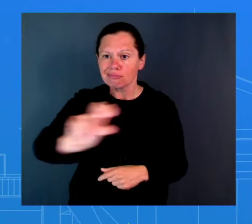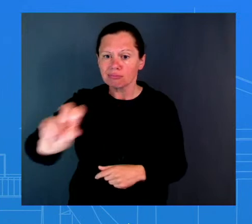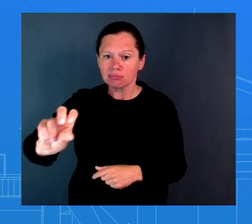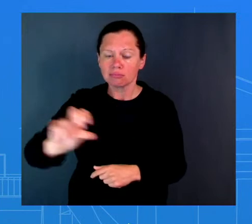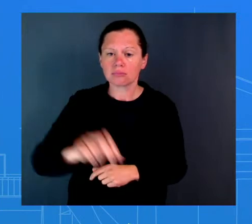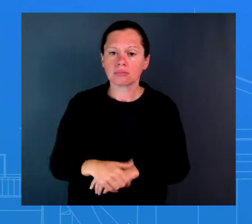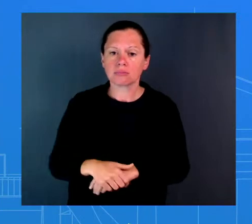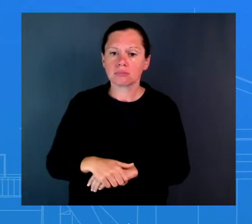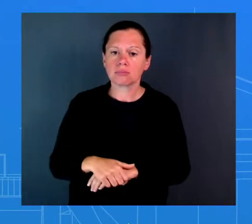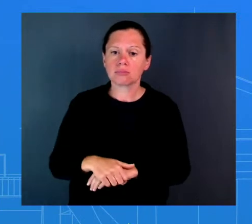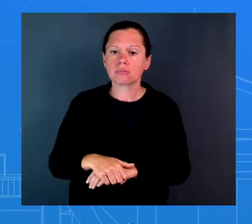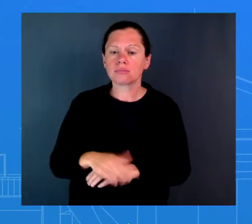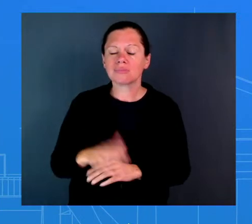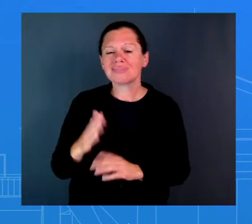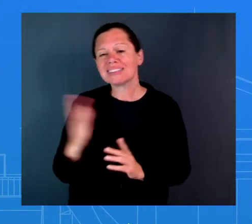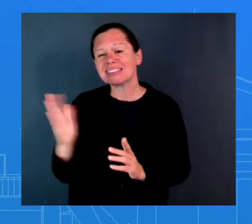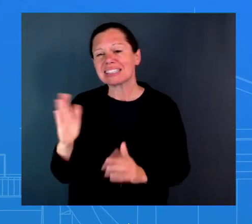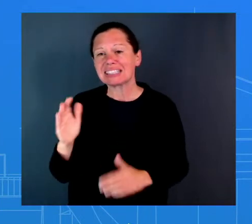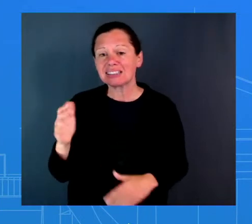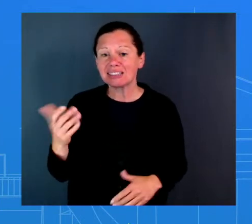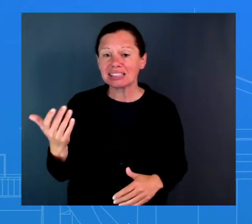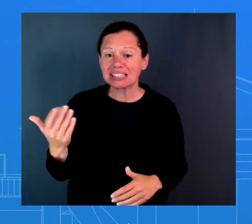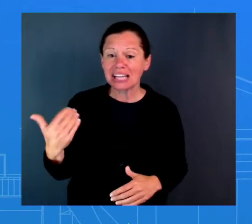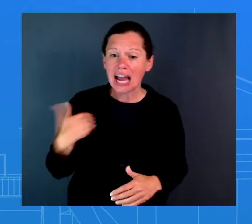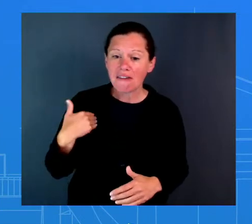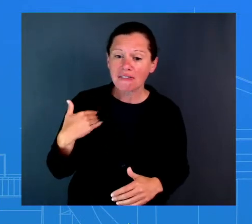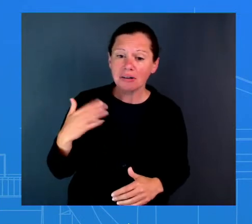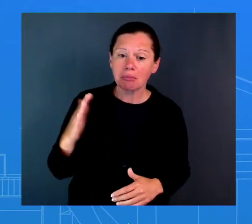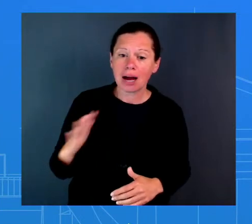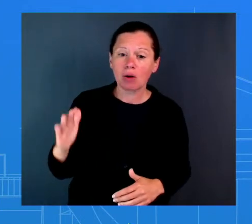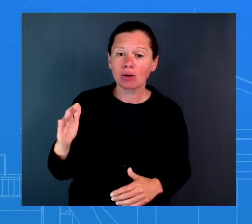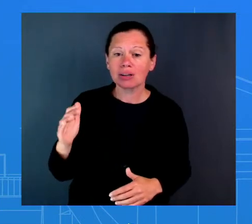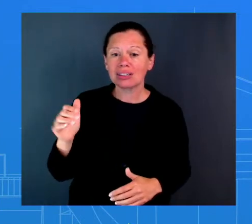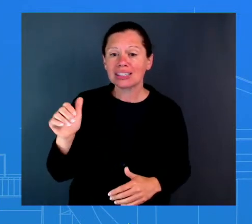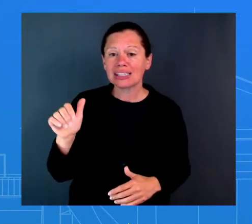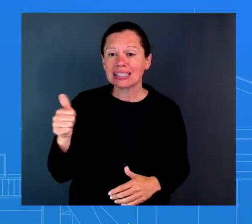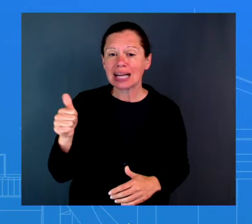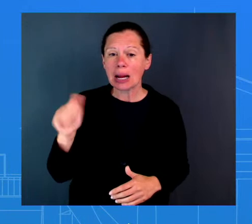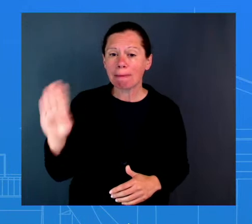being spent for a range of humanitarian, energy, and other purposes to ensure